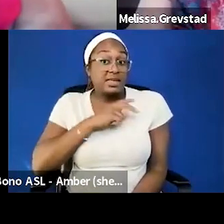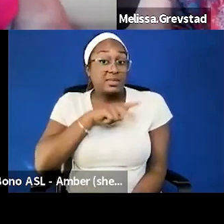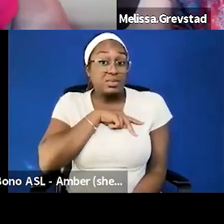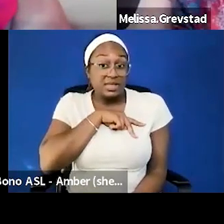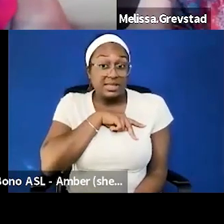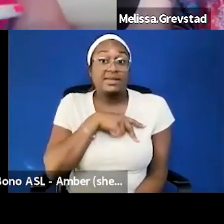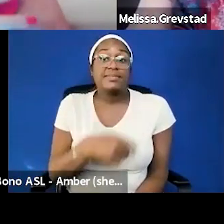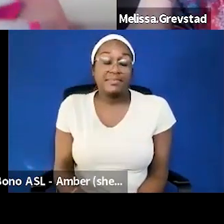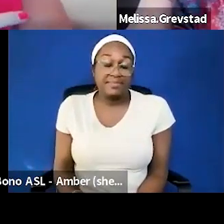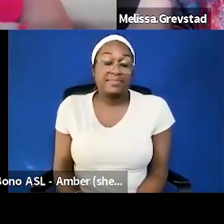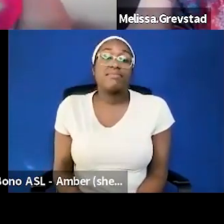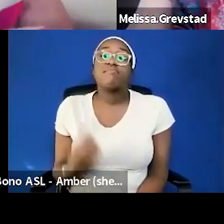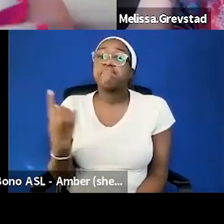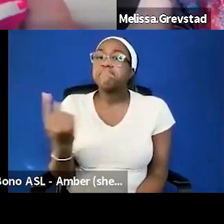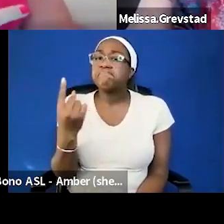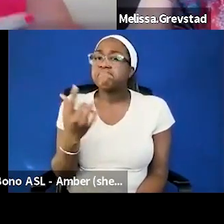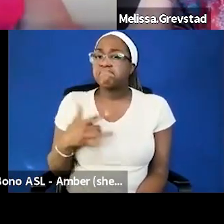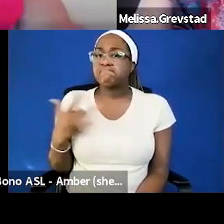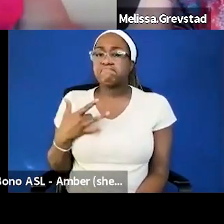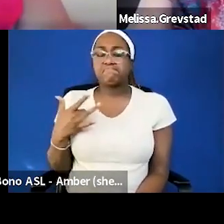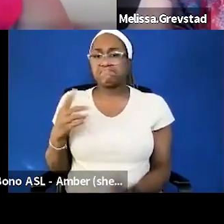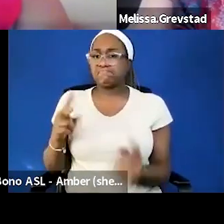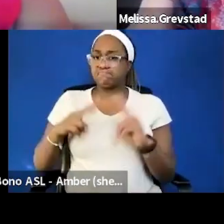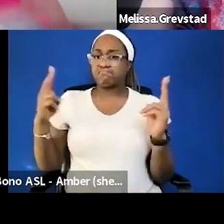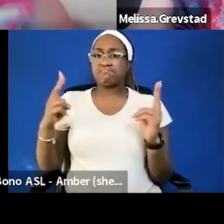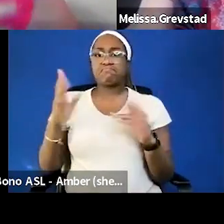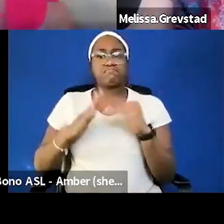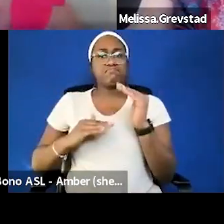I have always felt super comfortable in internally